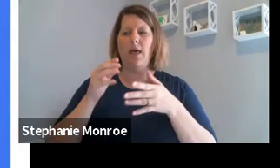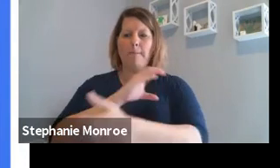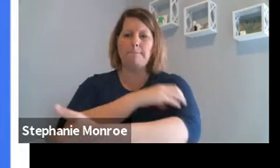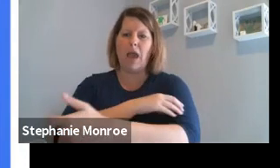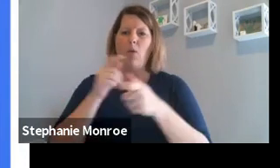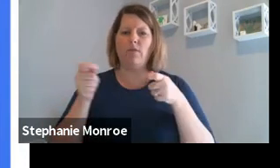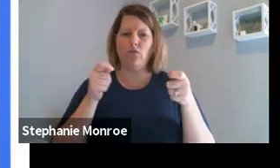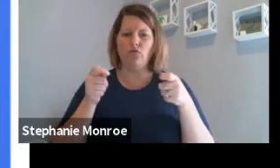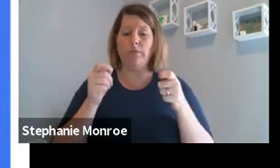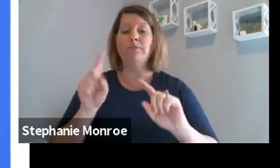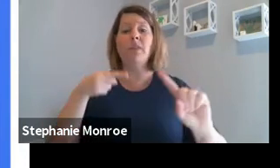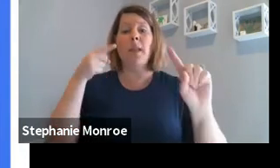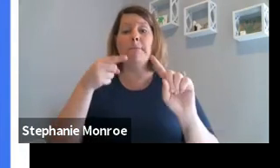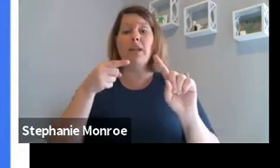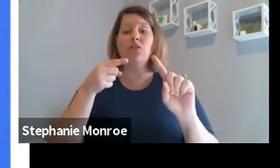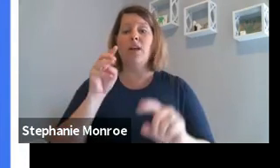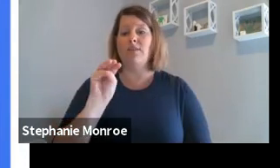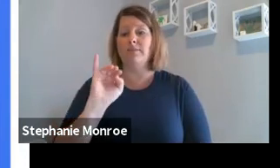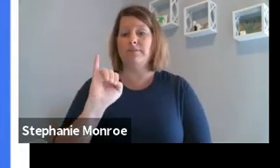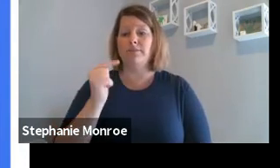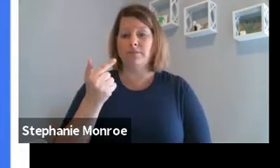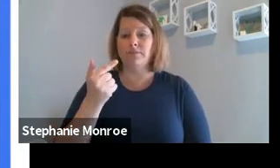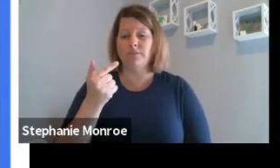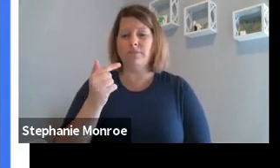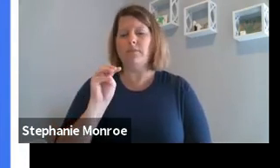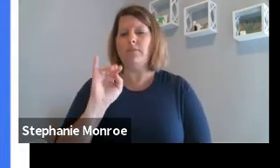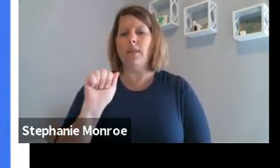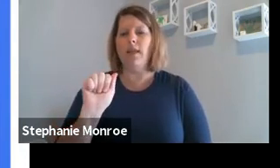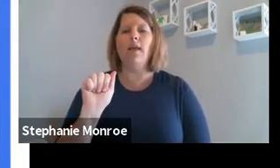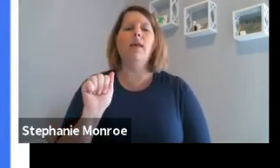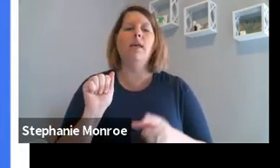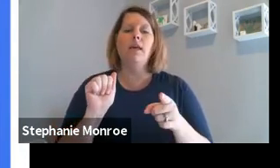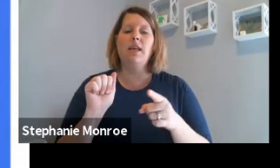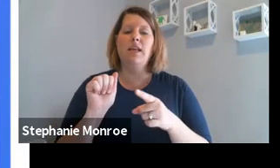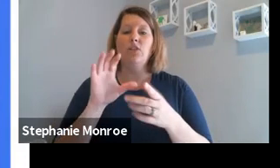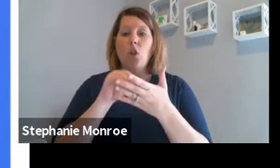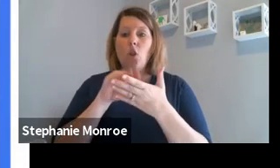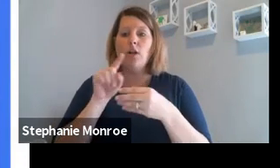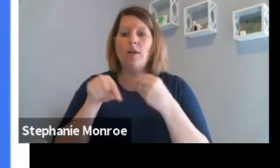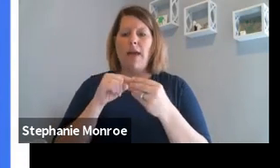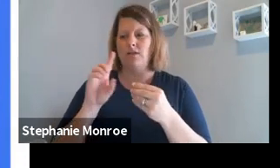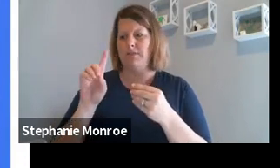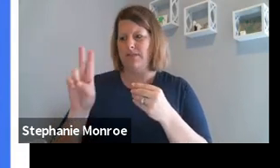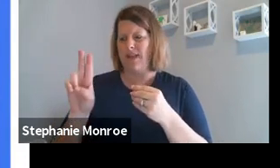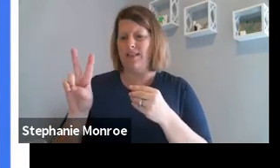The mission of the Miami Inclusion Alliance is to learn about the intersection of disability and domestic violence and or sexual violence